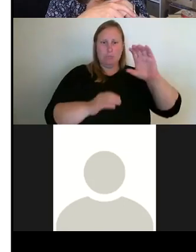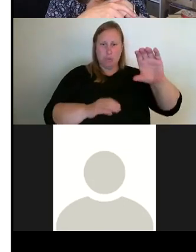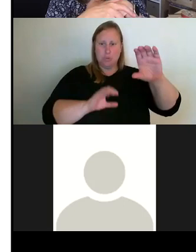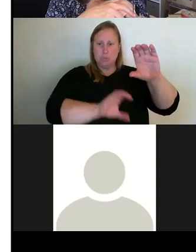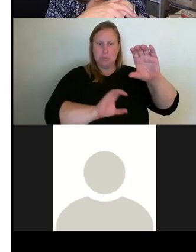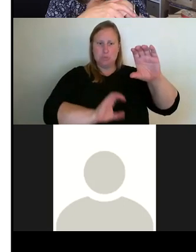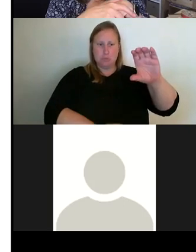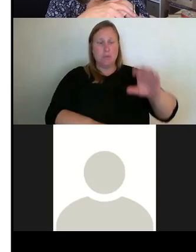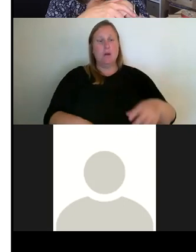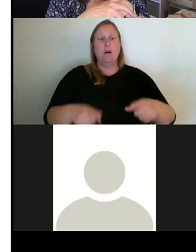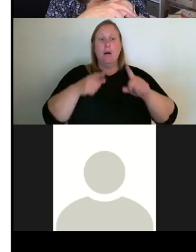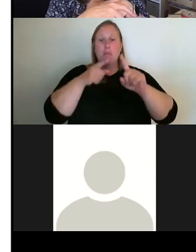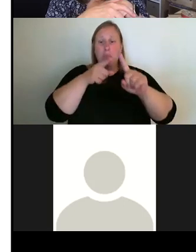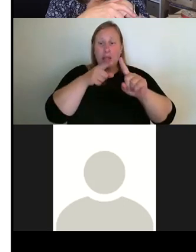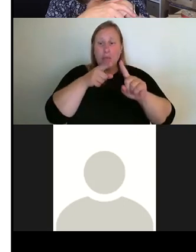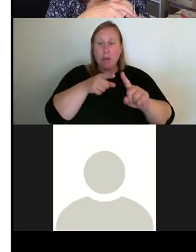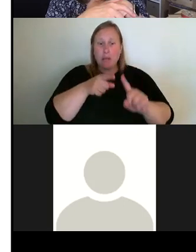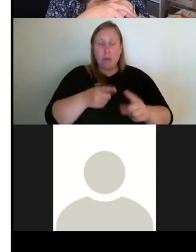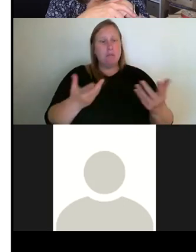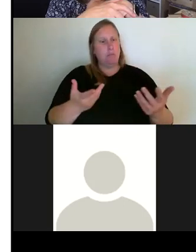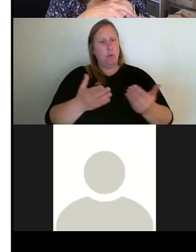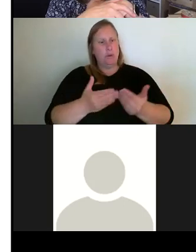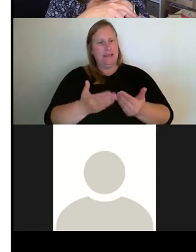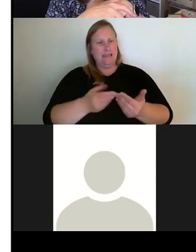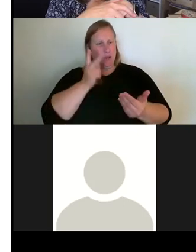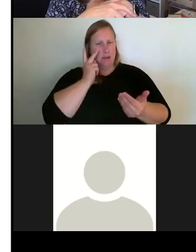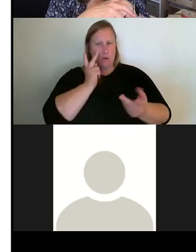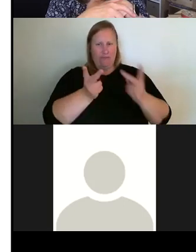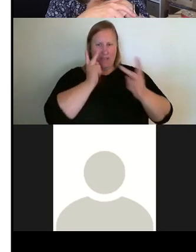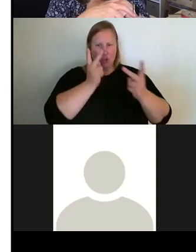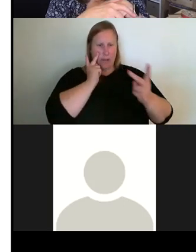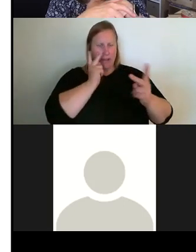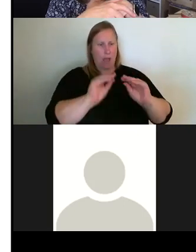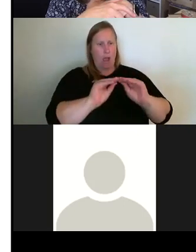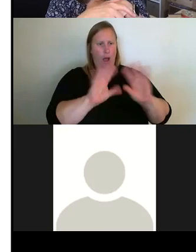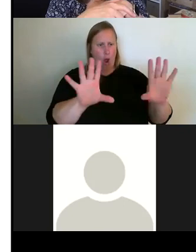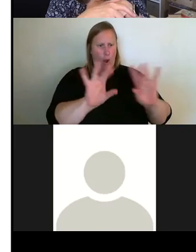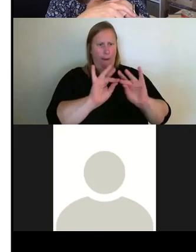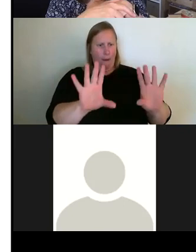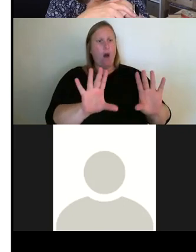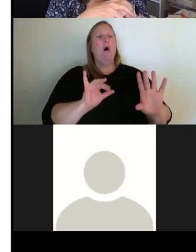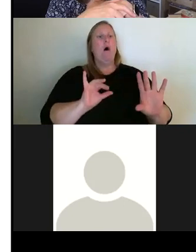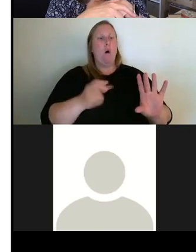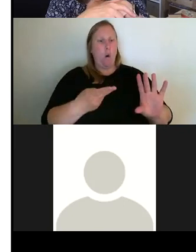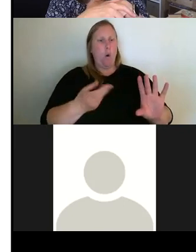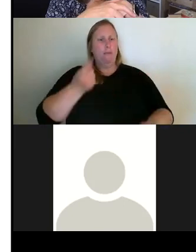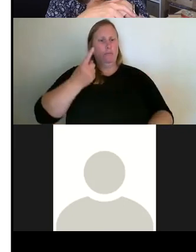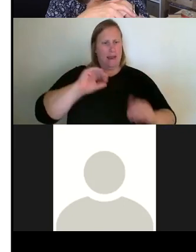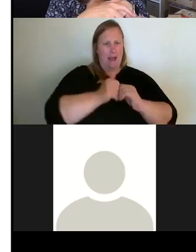Bulleted lists make it much easier to visually scan for information and understand how things are grouped.